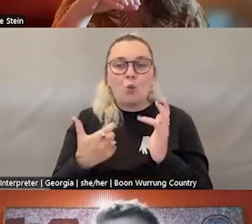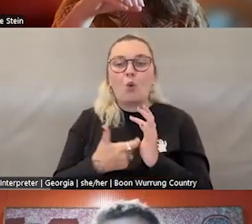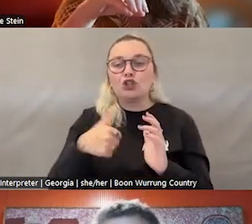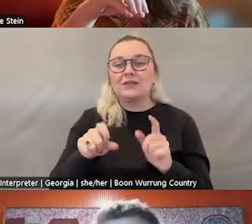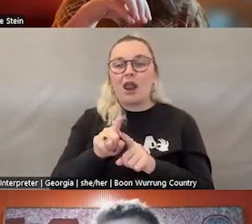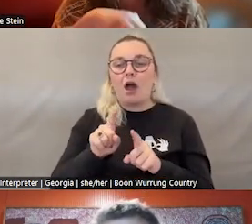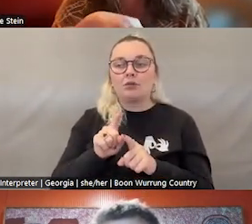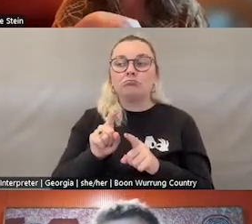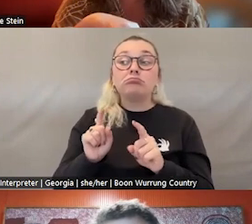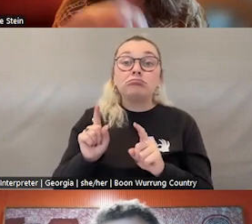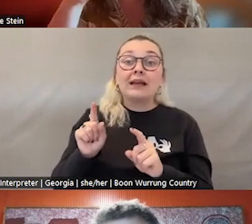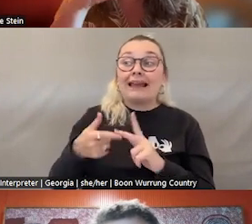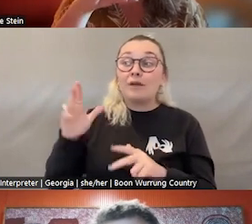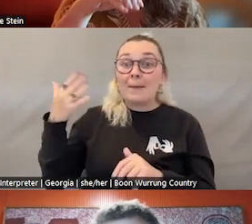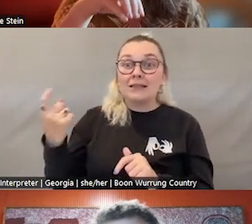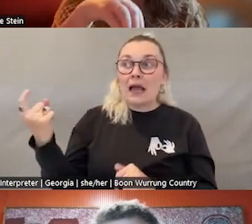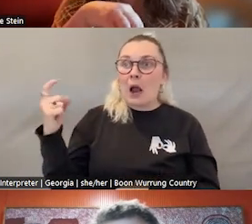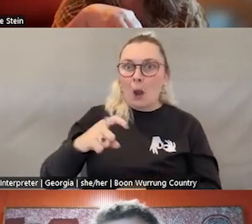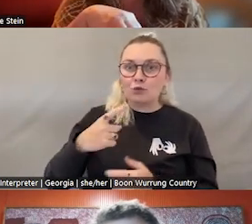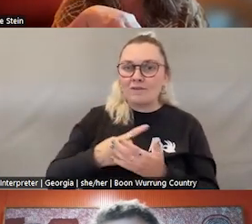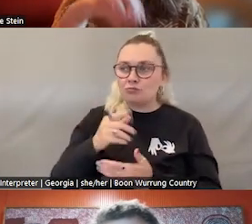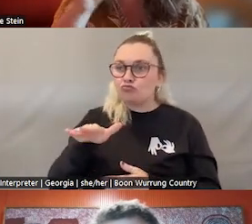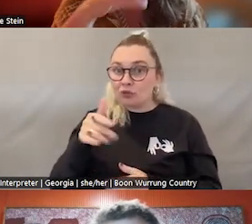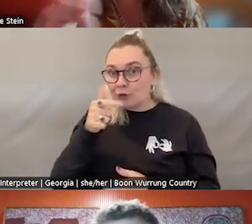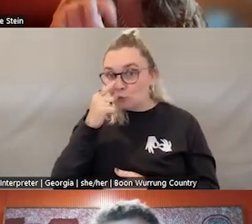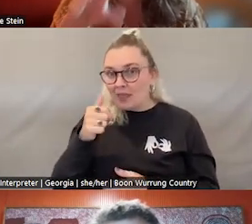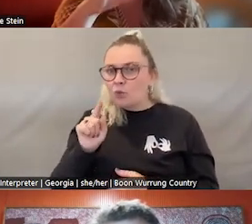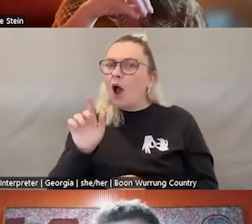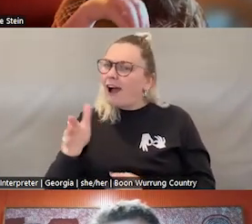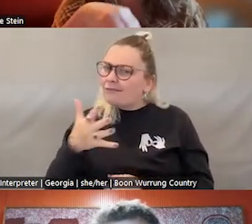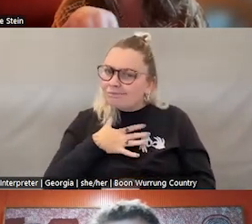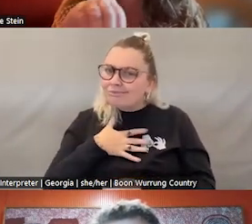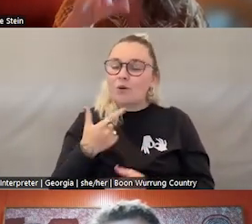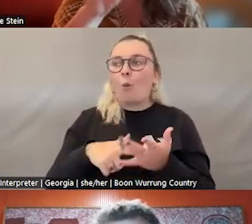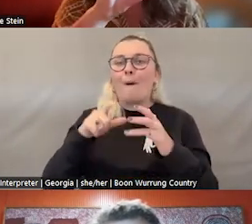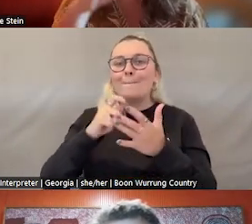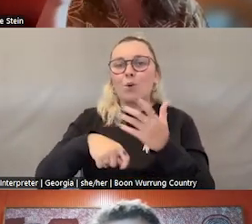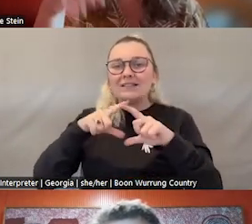point if they have attended an event or bought a ticket for something, donated something,